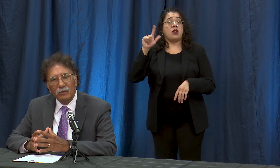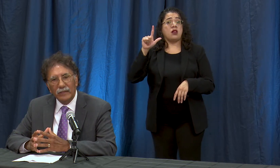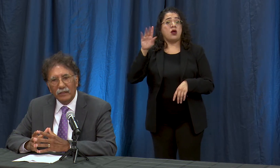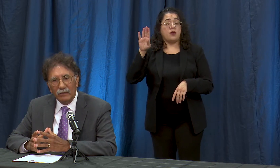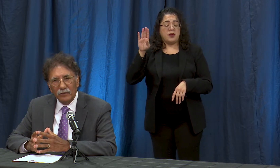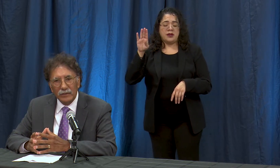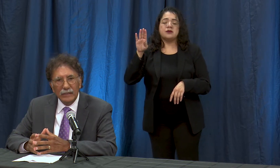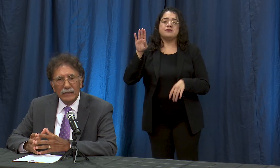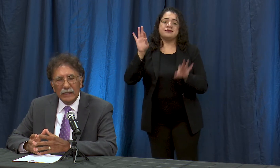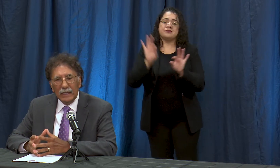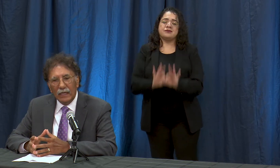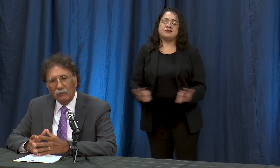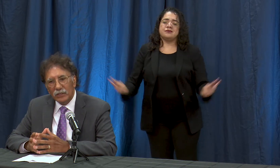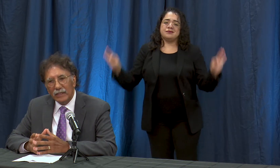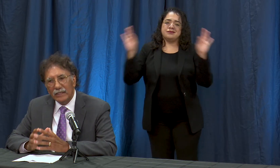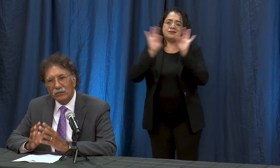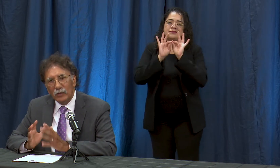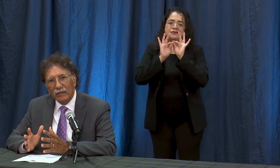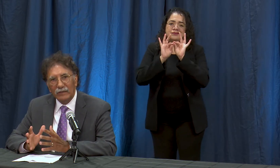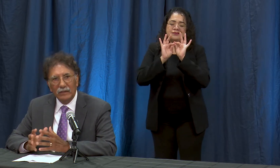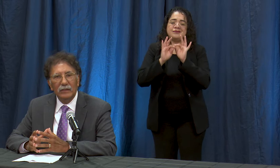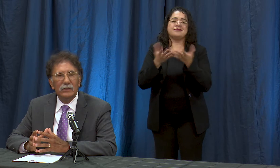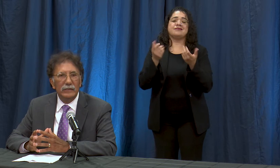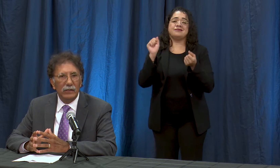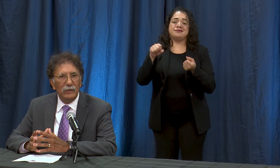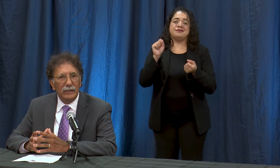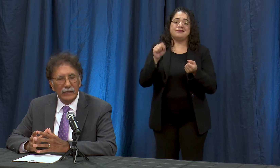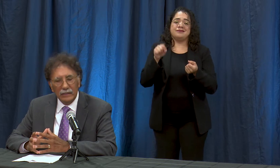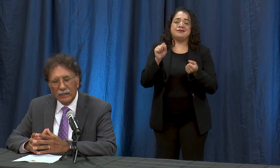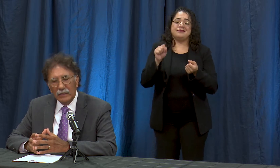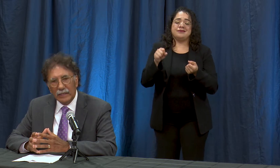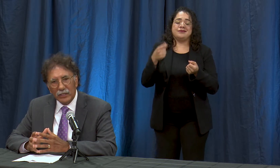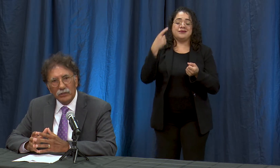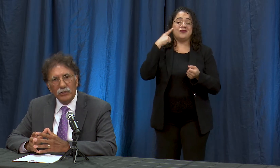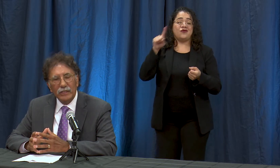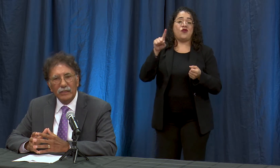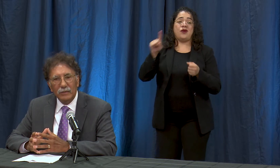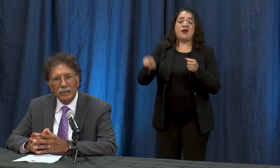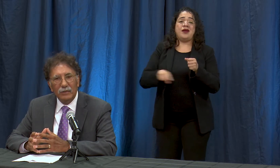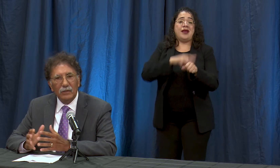moving commerce how much it's relevant to not only the national GDP but of